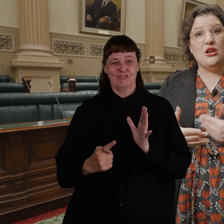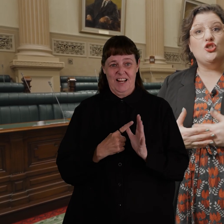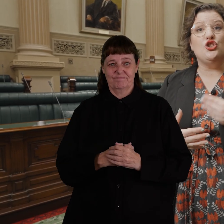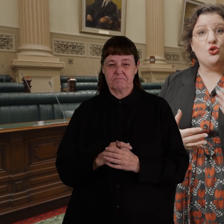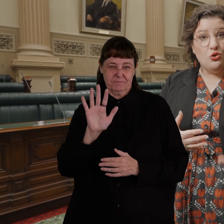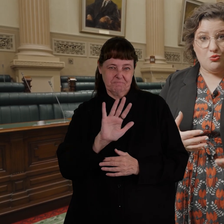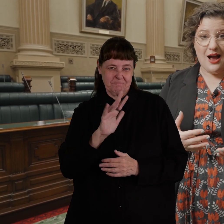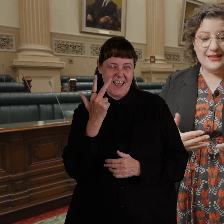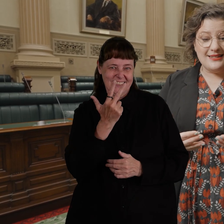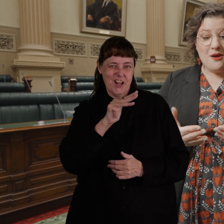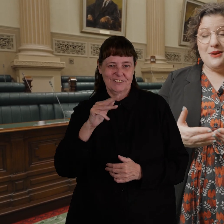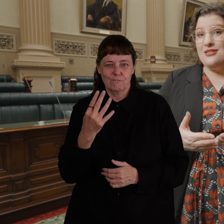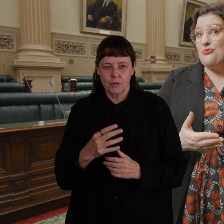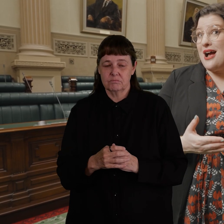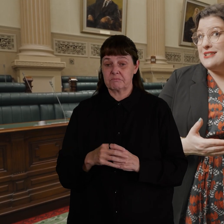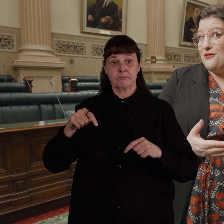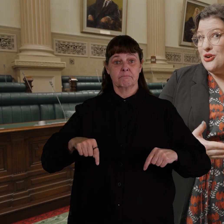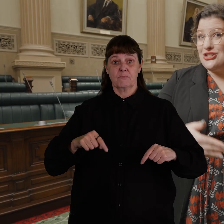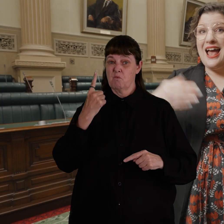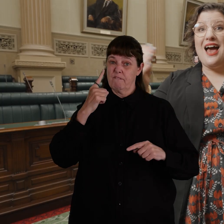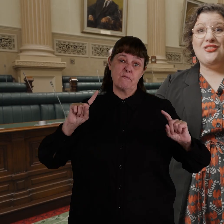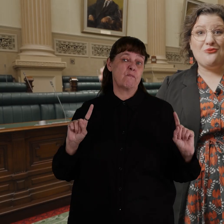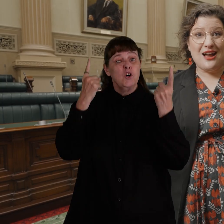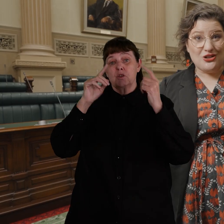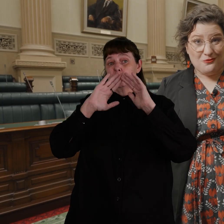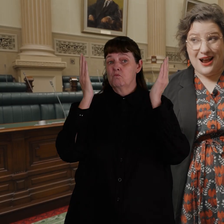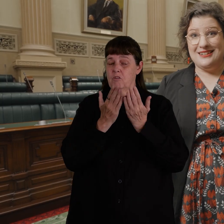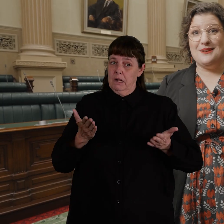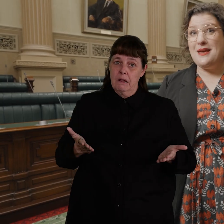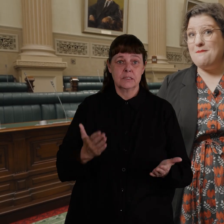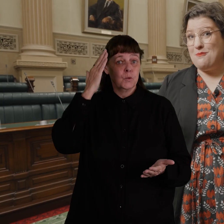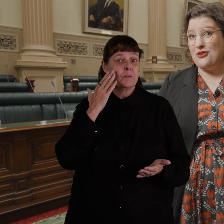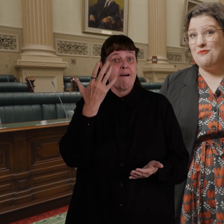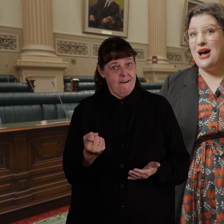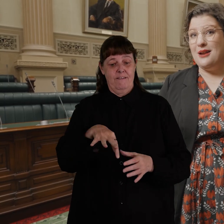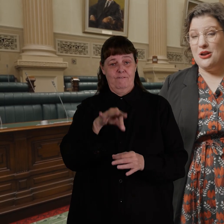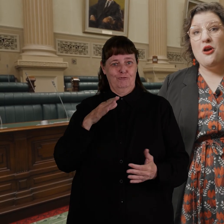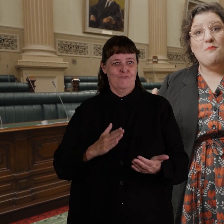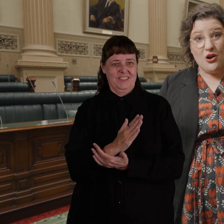women dual rights, being the right to vote and the right to run to be a member of Parliament,